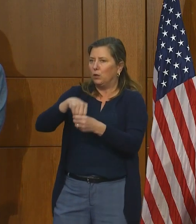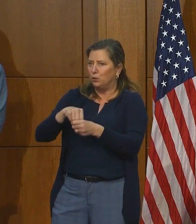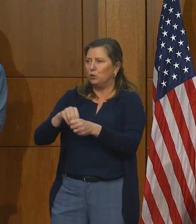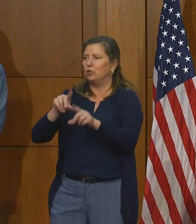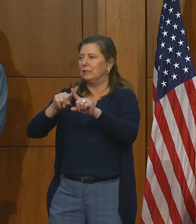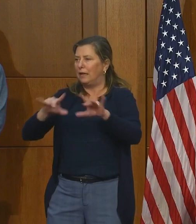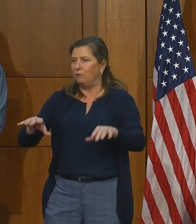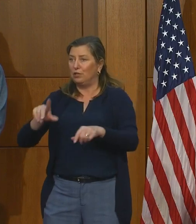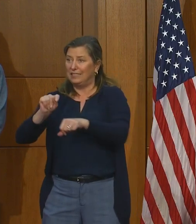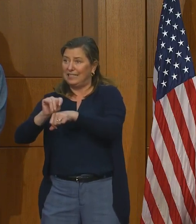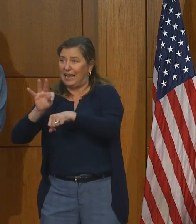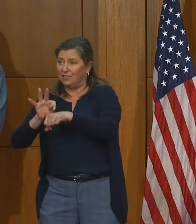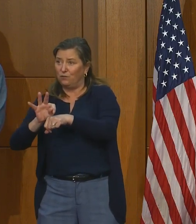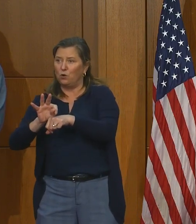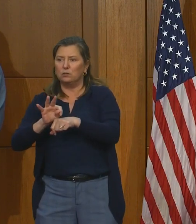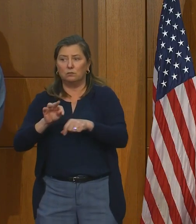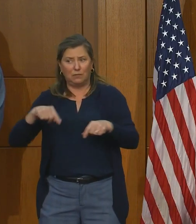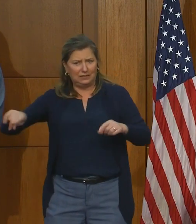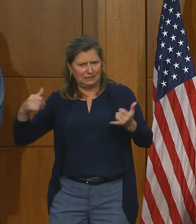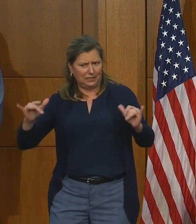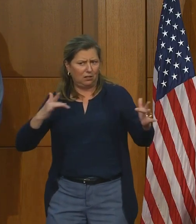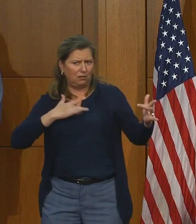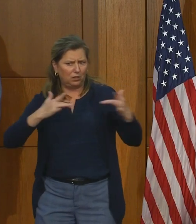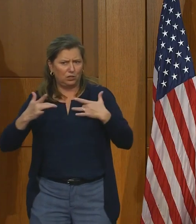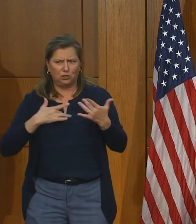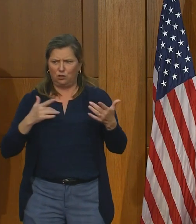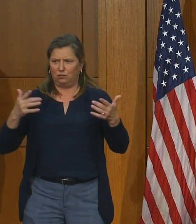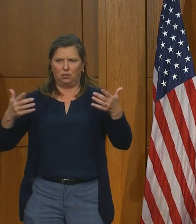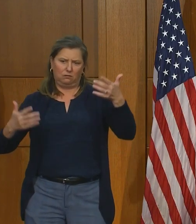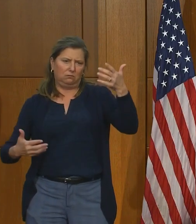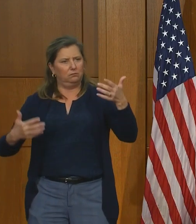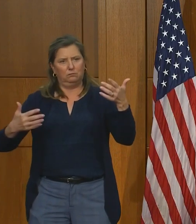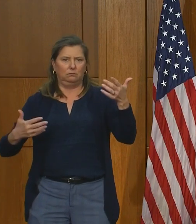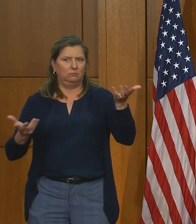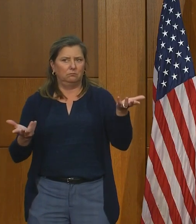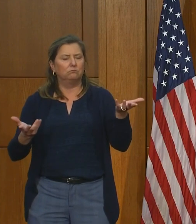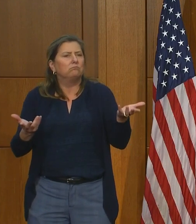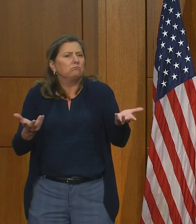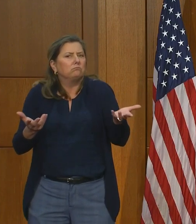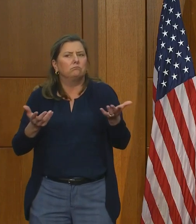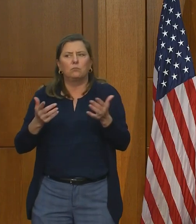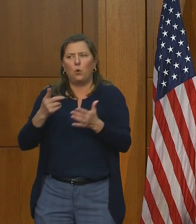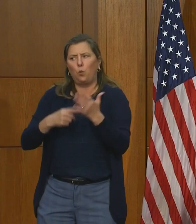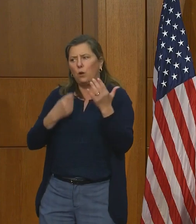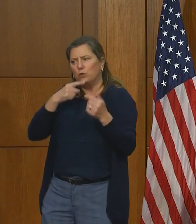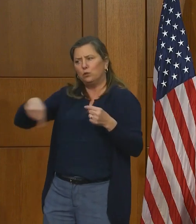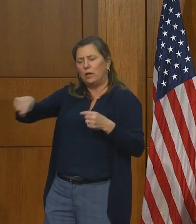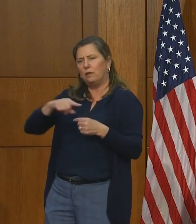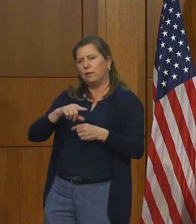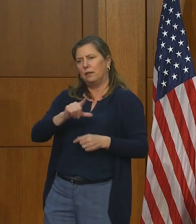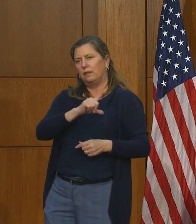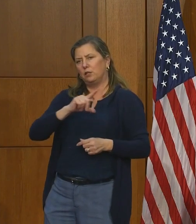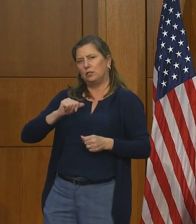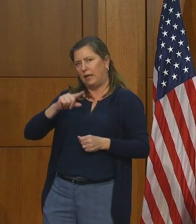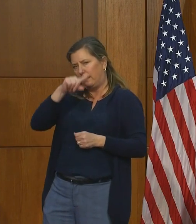PROBABLY TALKED ABOUT REAL WORK WITH YOUR EQUITY SO DR CAST